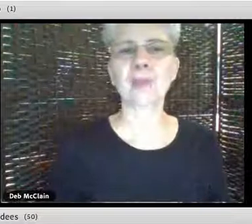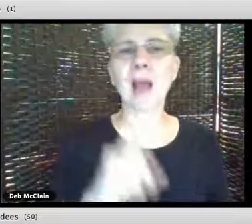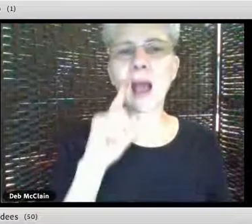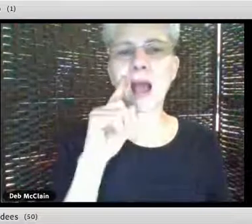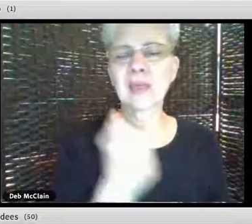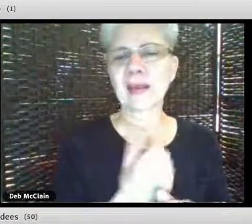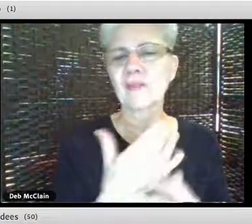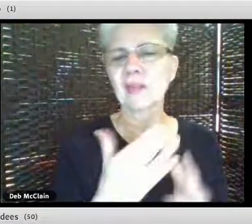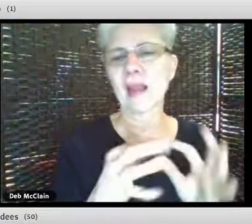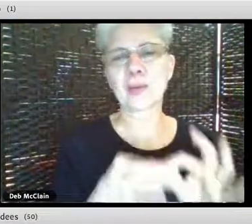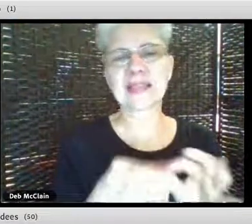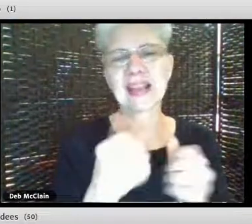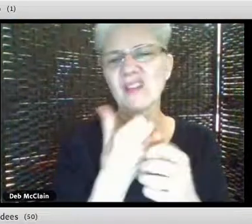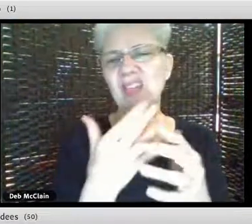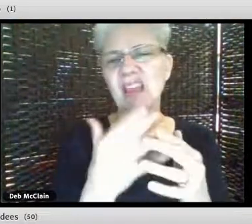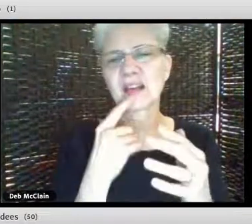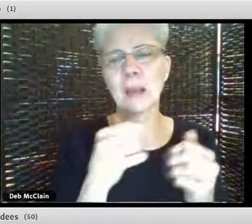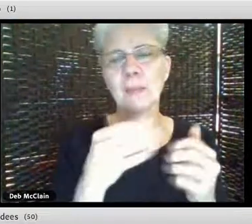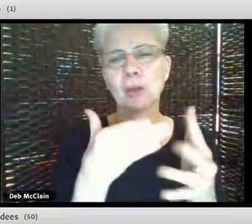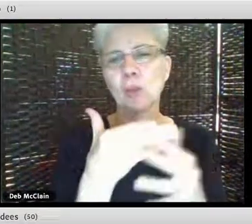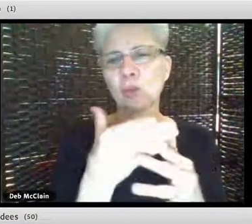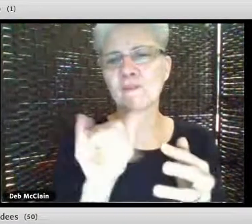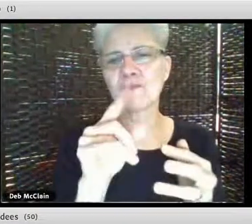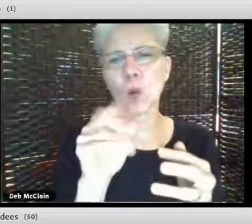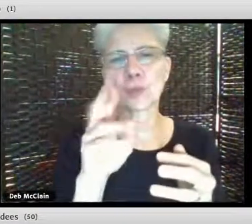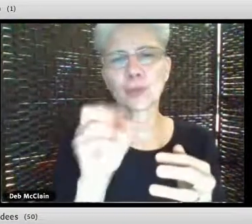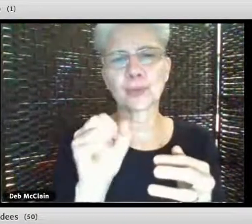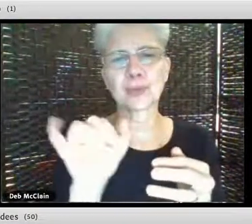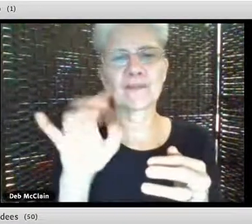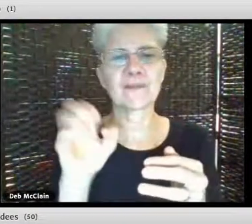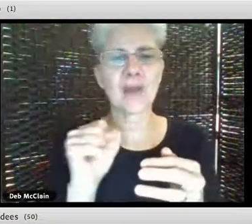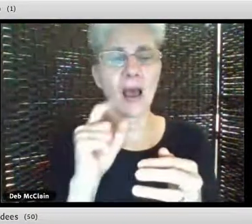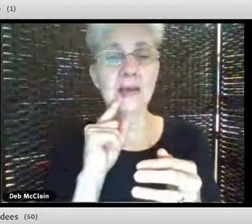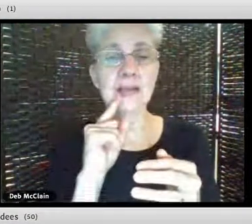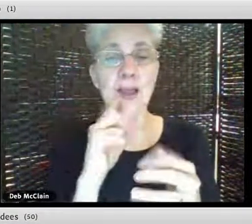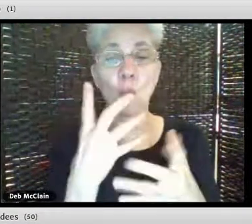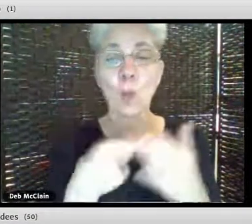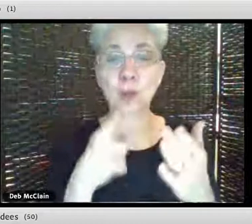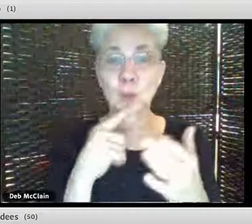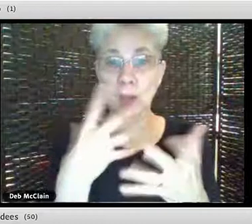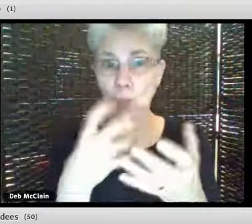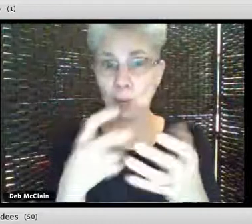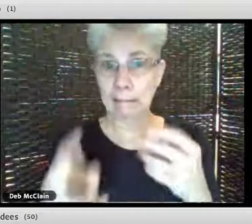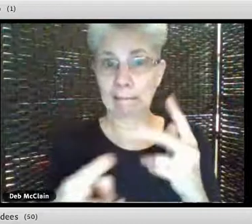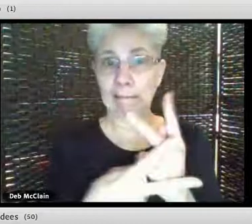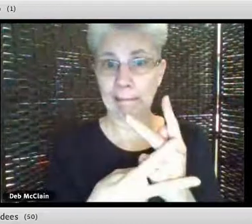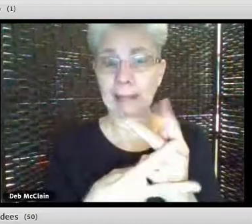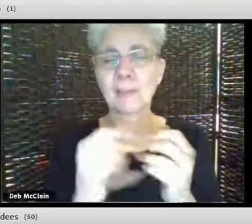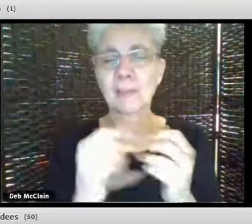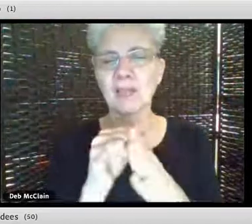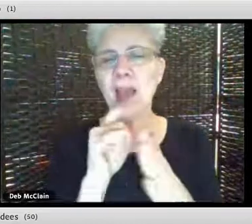and you can choose which folders you want to sync. I just synced everything. I would recommend maybe going through your folders and files